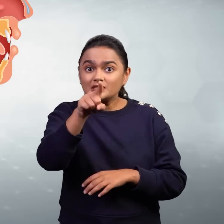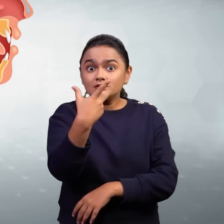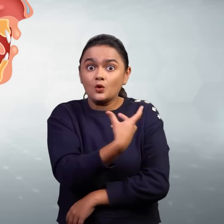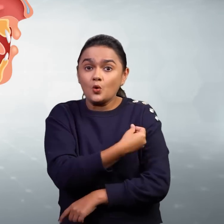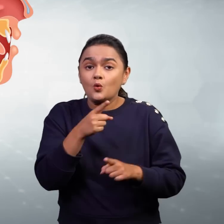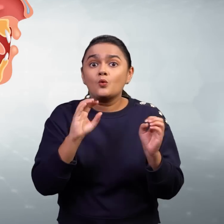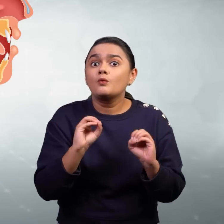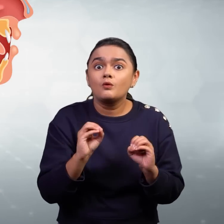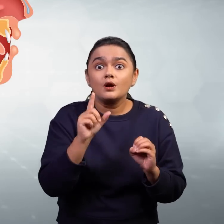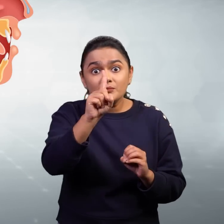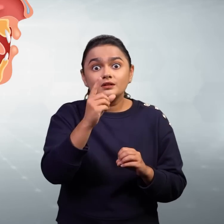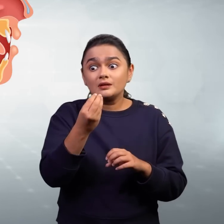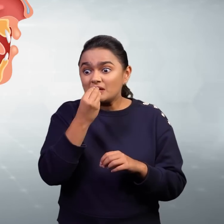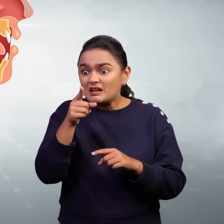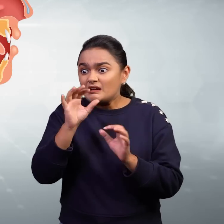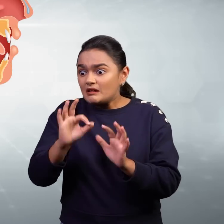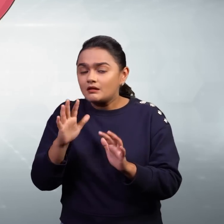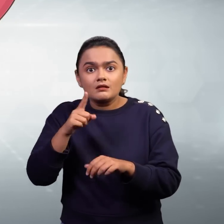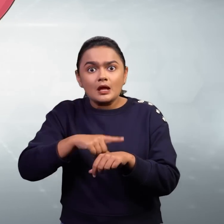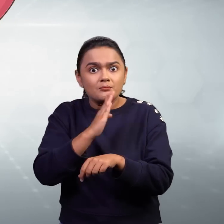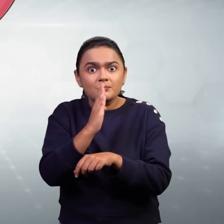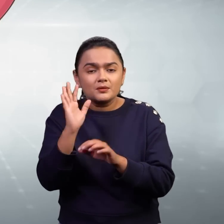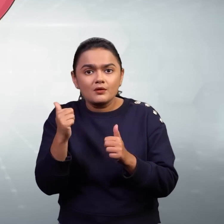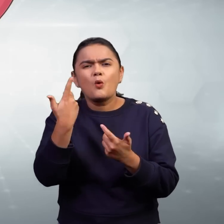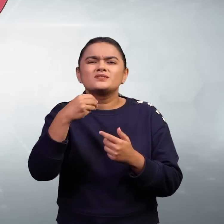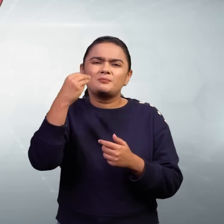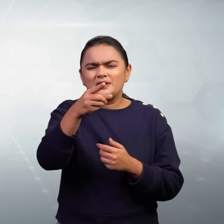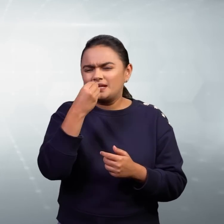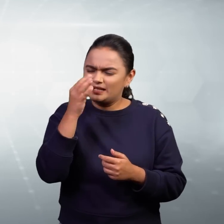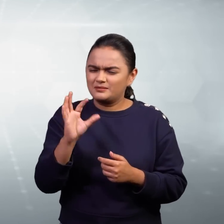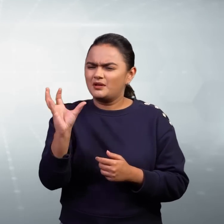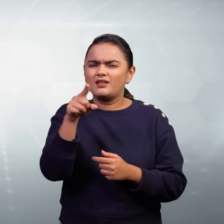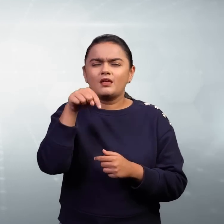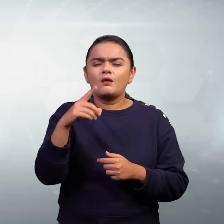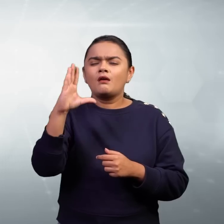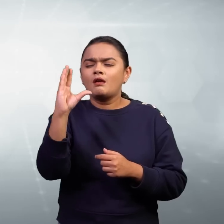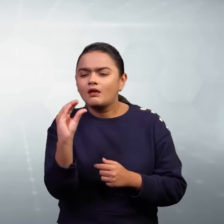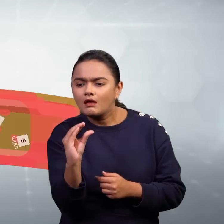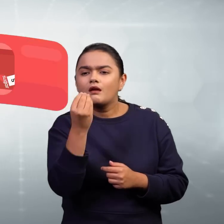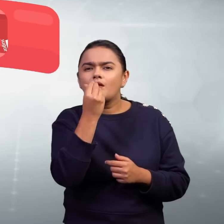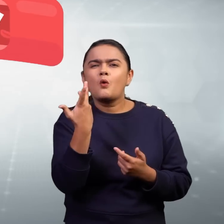You didn't take the injection. But you did not eat on time. Or you did not eat your usual amount, or ate too little.